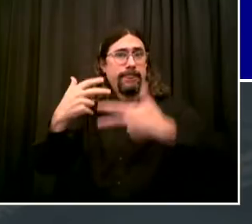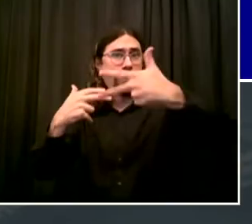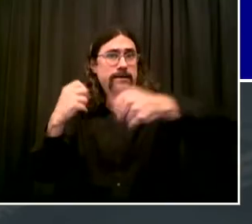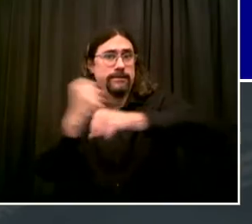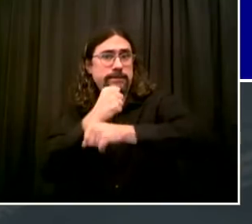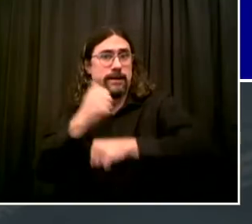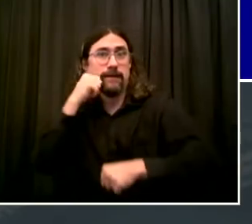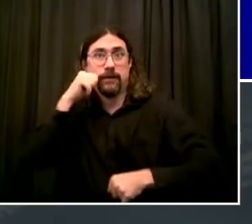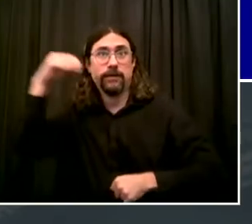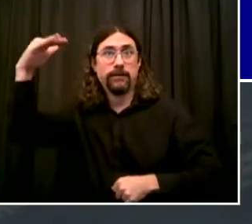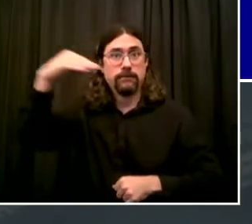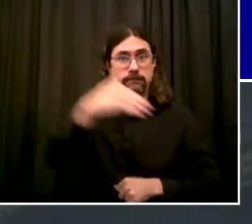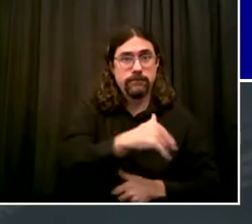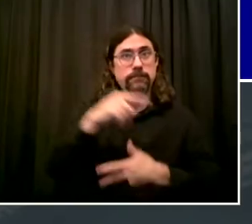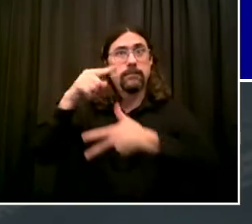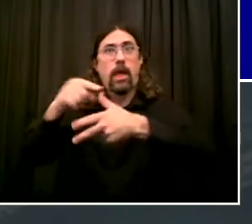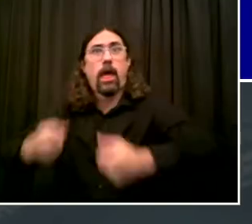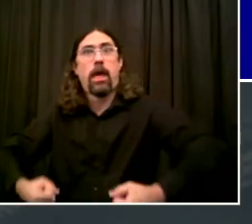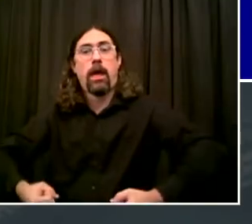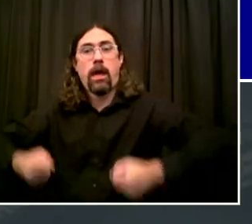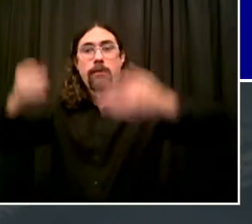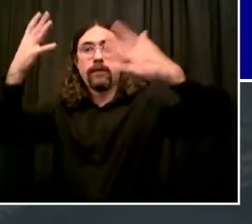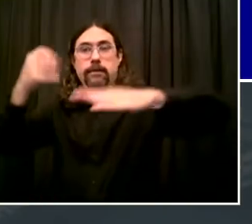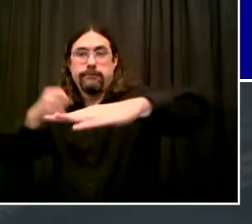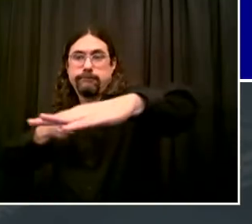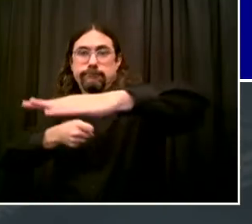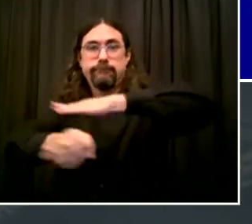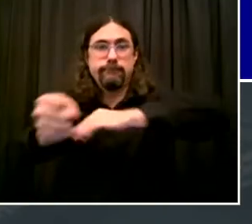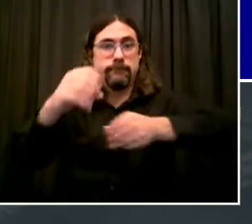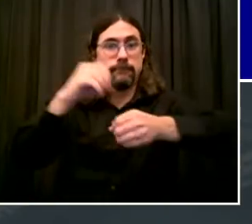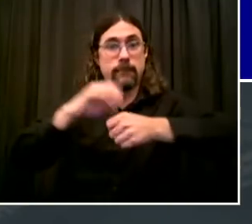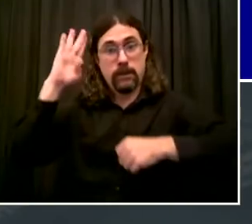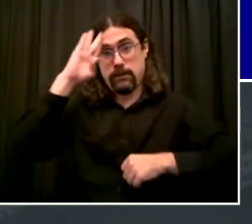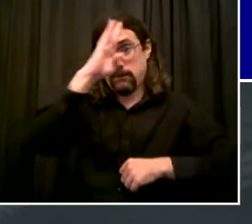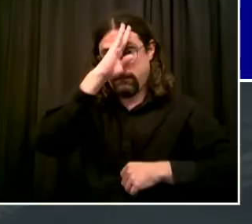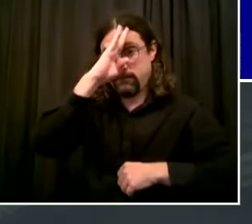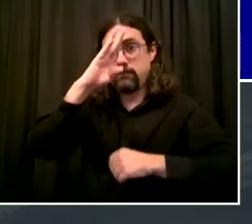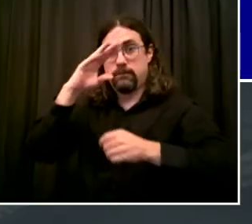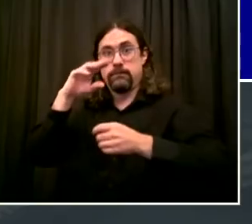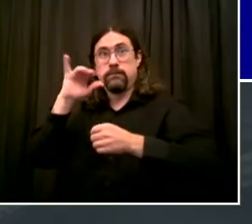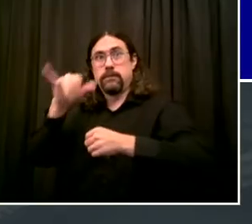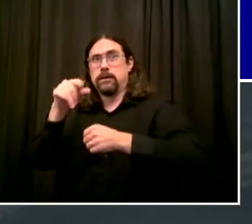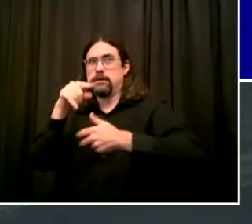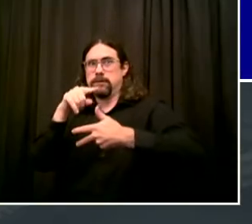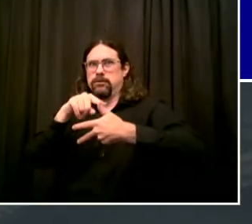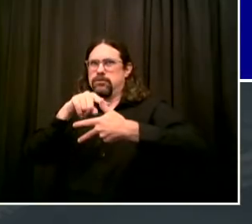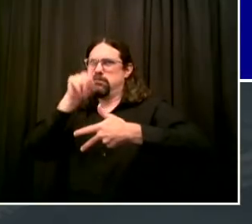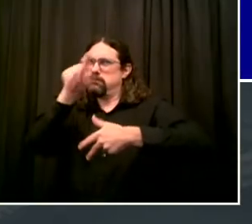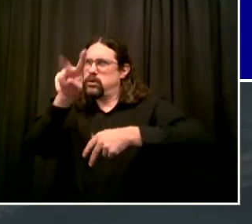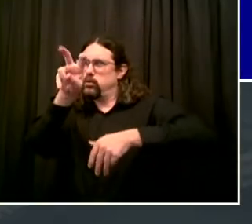TO KEEP IT SAFE. LET'S TALK ABOUT OUR DIINCARSTO. LEVEL I, THE DILAYNU MBER OF PEOPLE ADMITTED TO GYñ9■HOSPITA